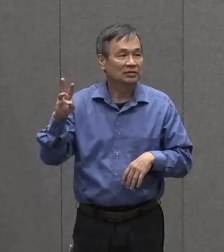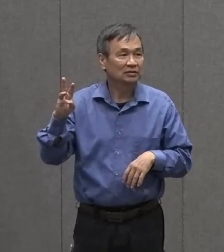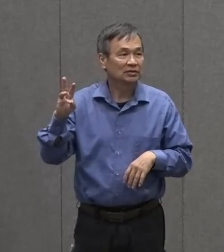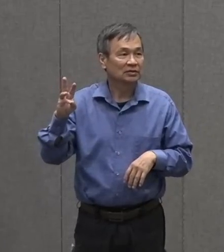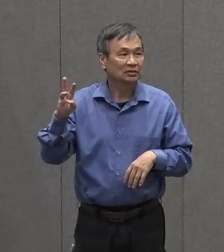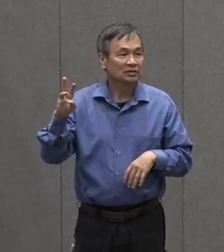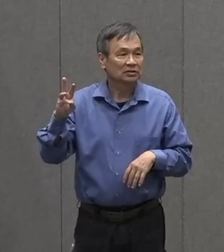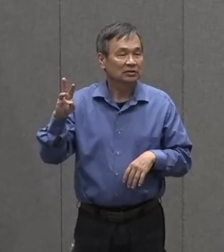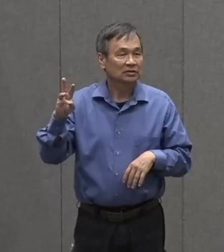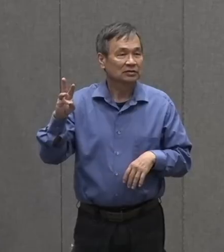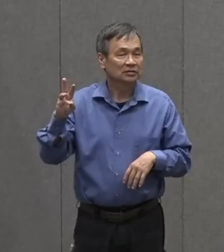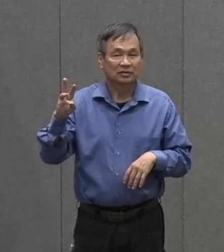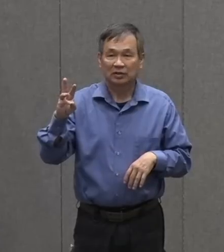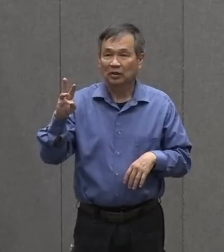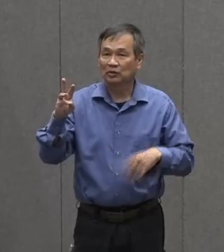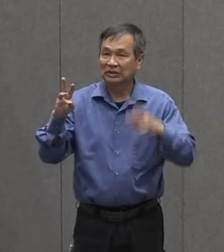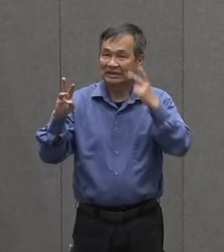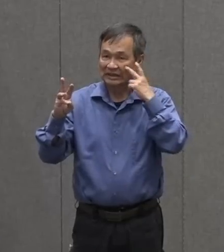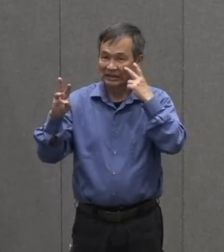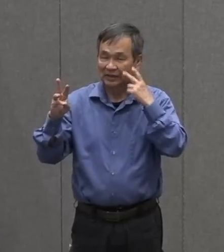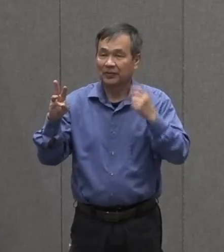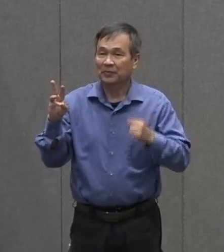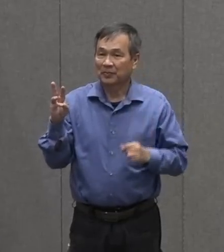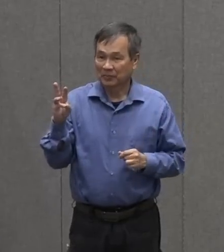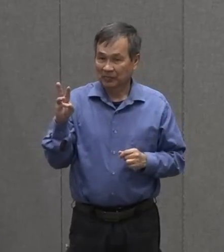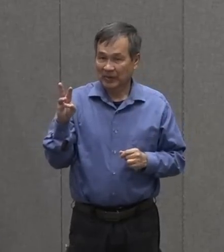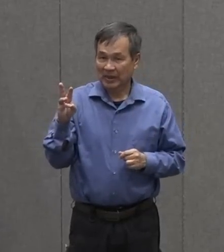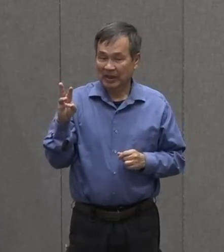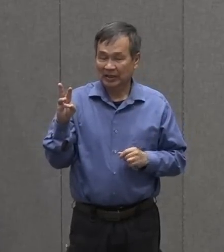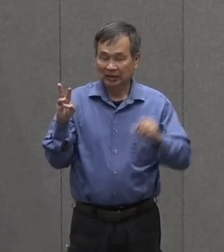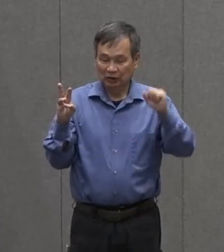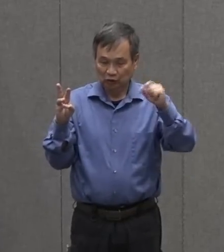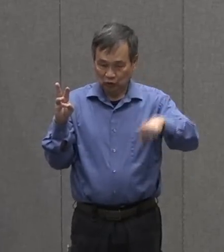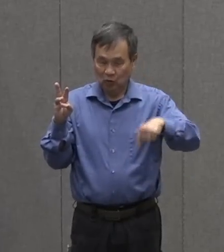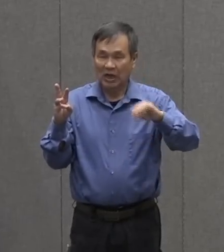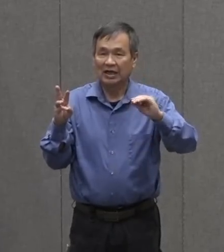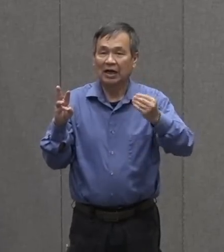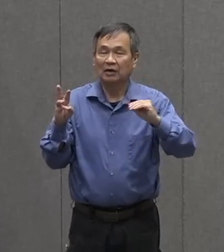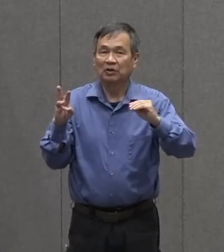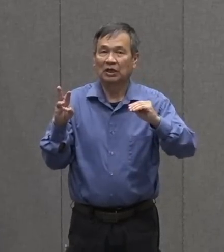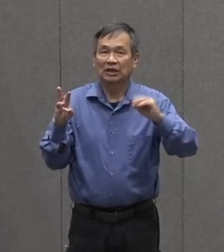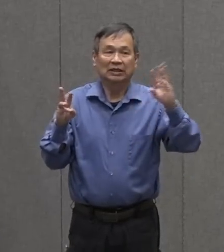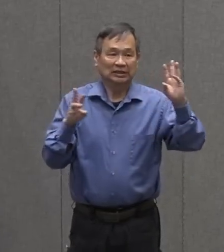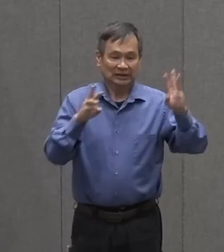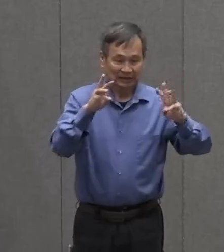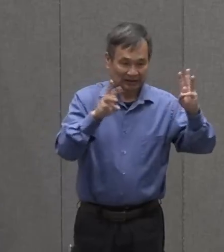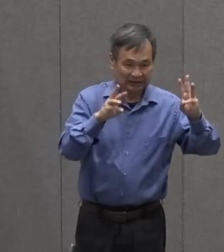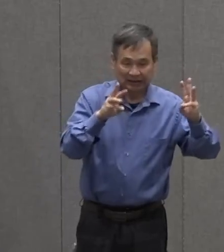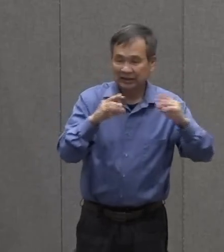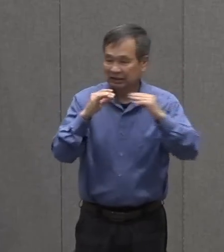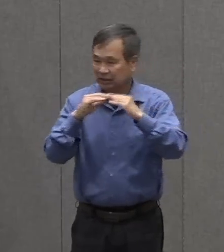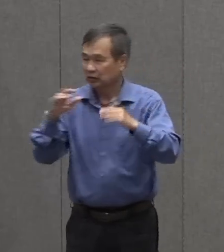So we have here, the square numbers. Six times six is 36.